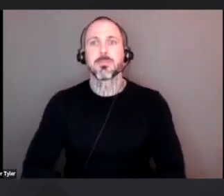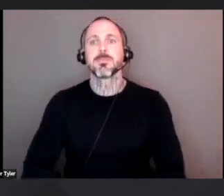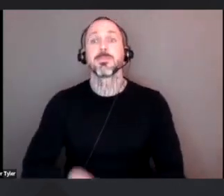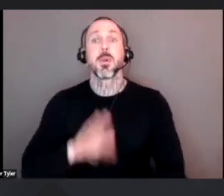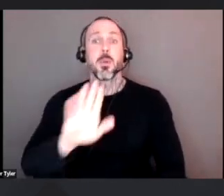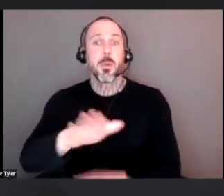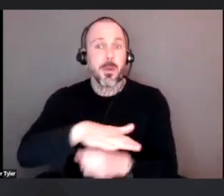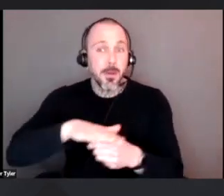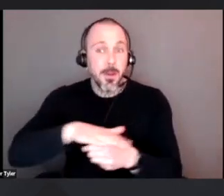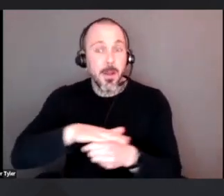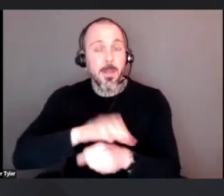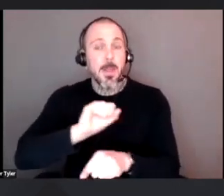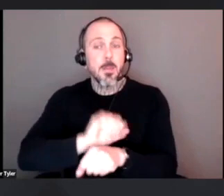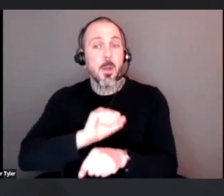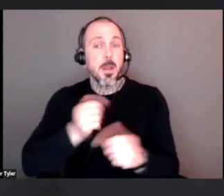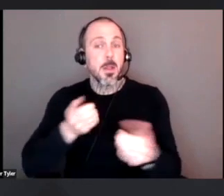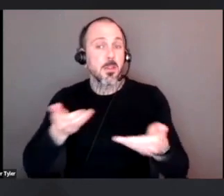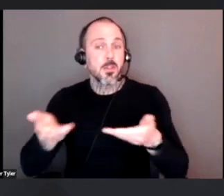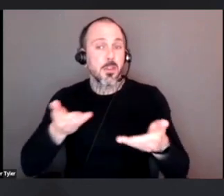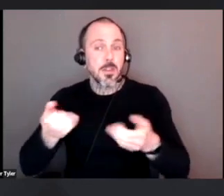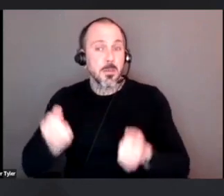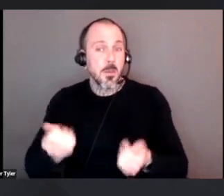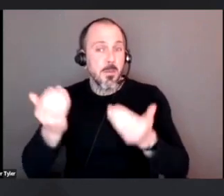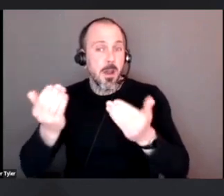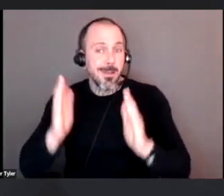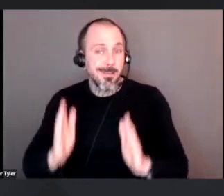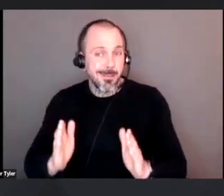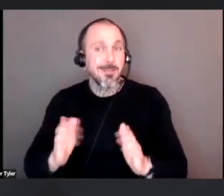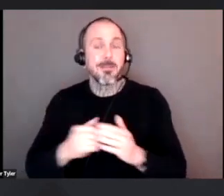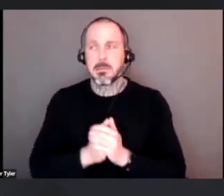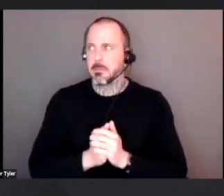Oftentimes they can help with training that's needed,